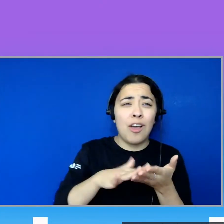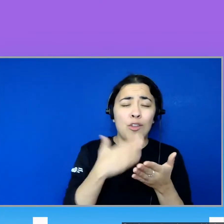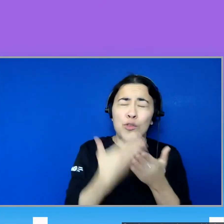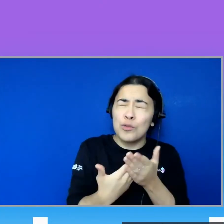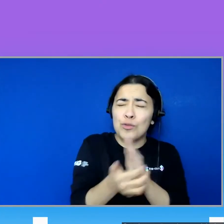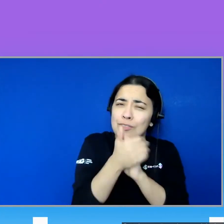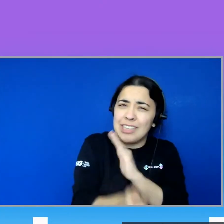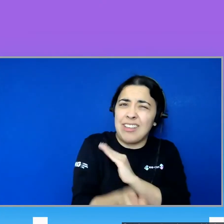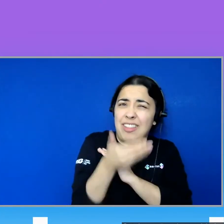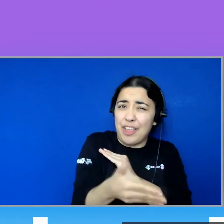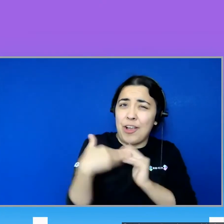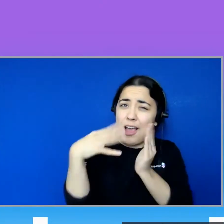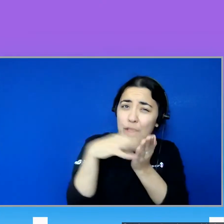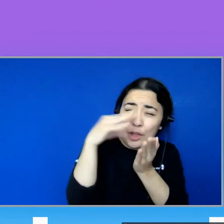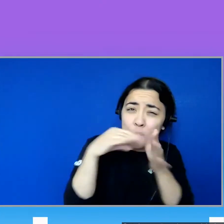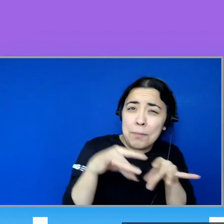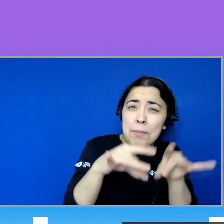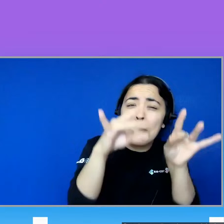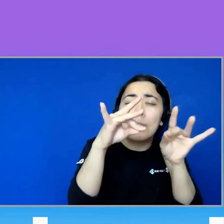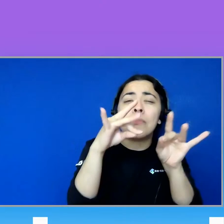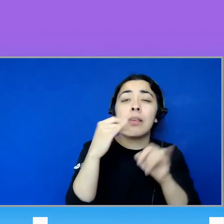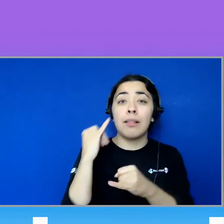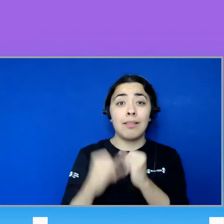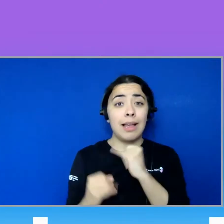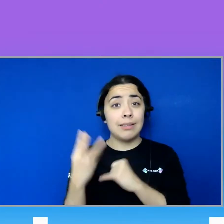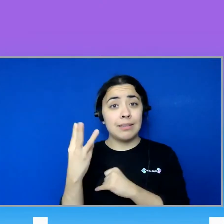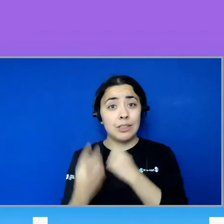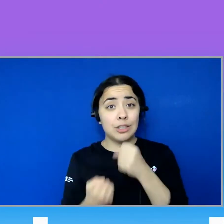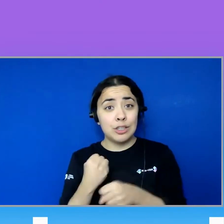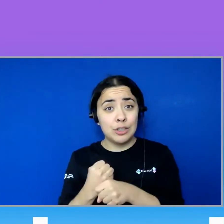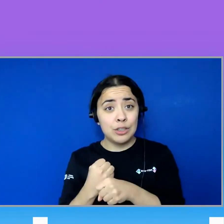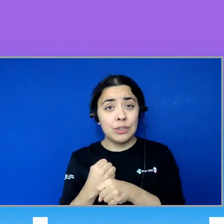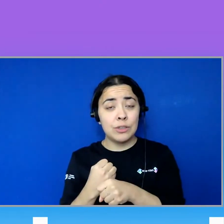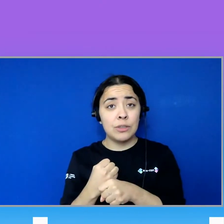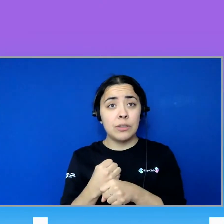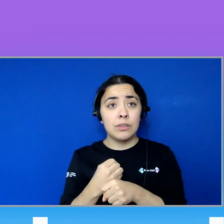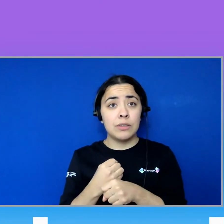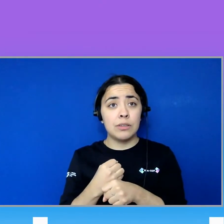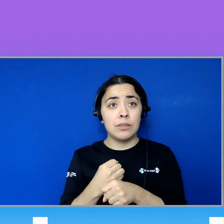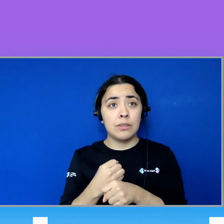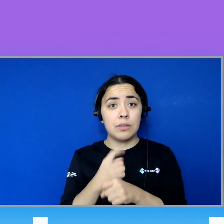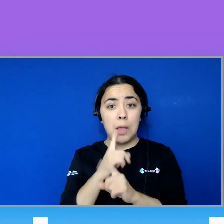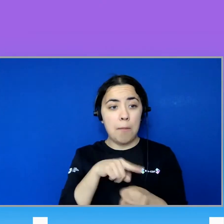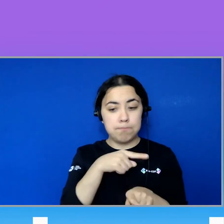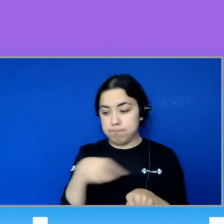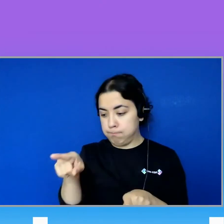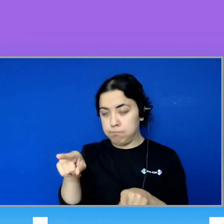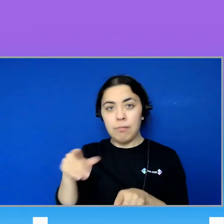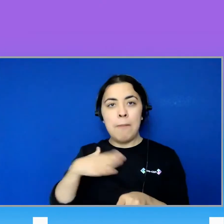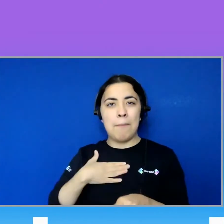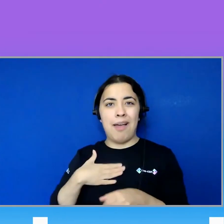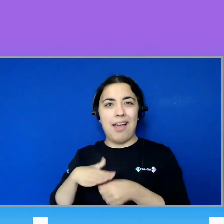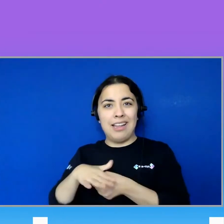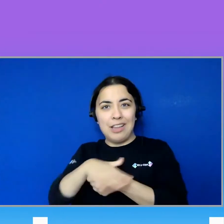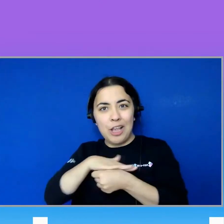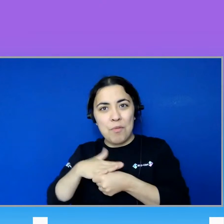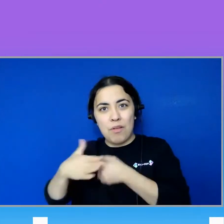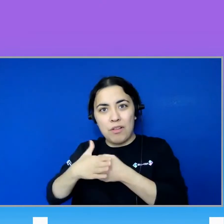and all those good skills the last six years. I was in my